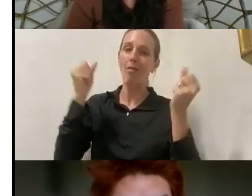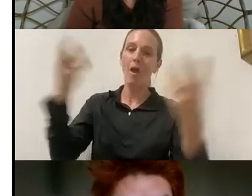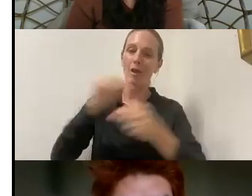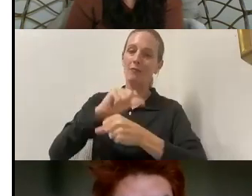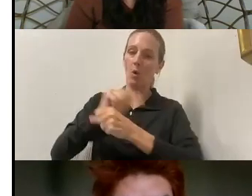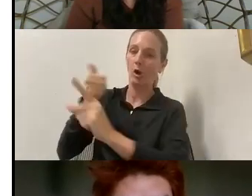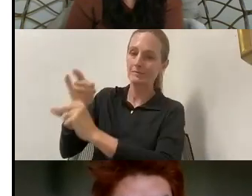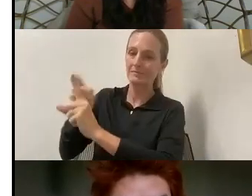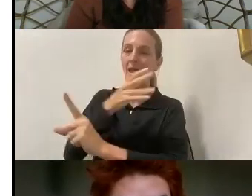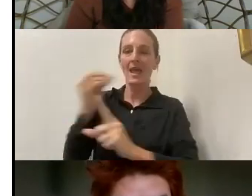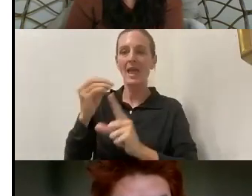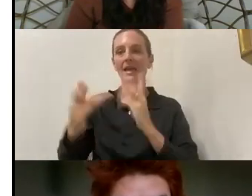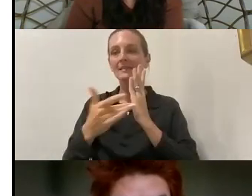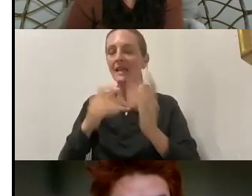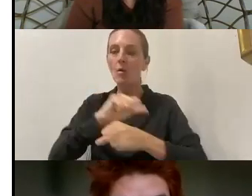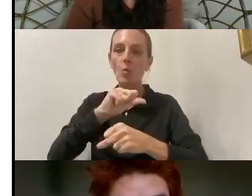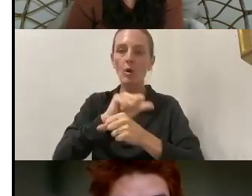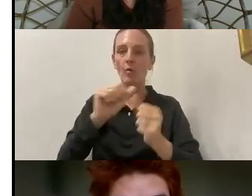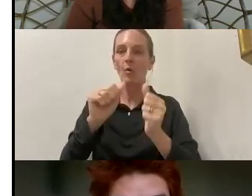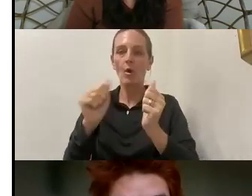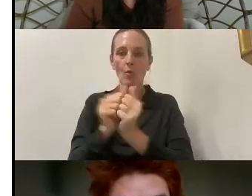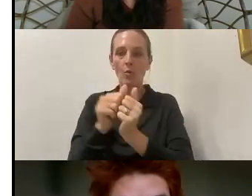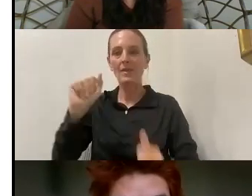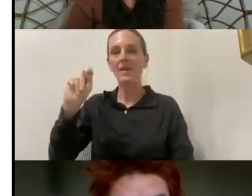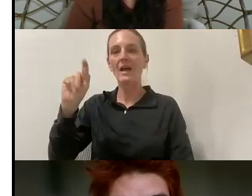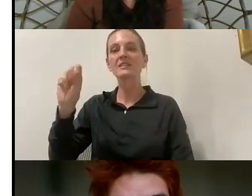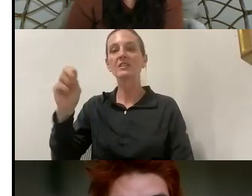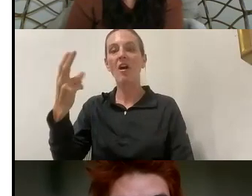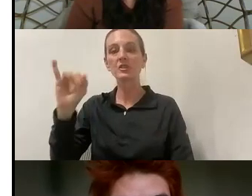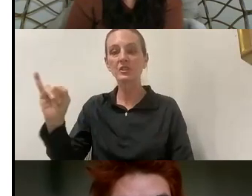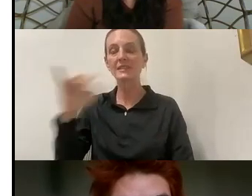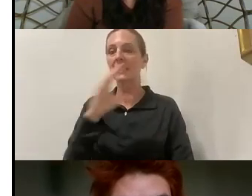And we have great Indigenous knowledge of Terrance and Kassidy, as well as Hayden who